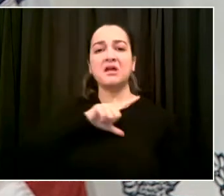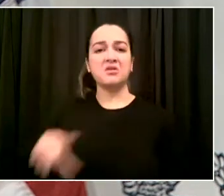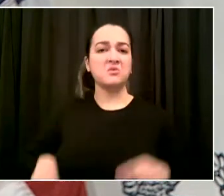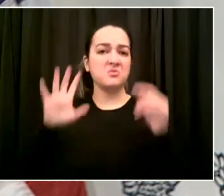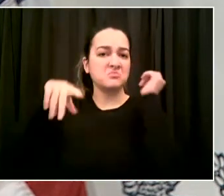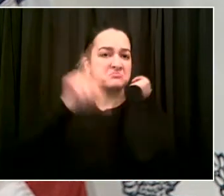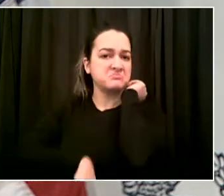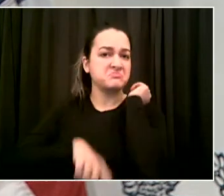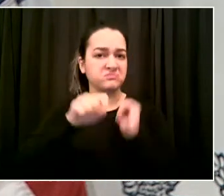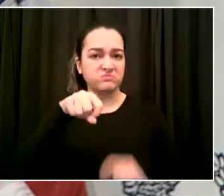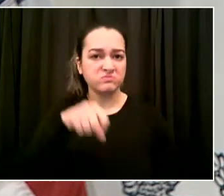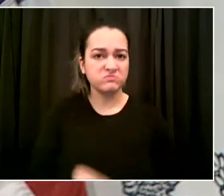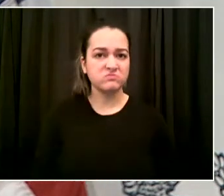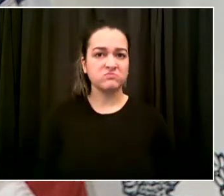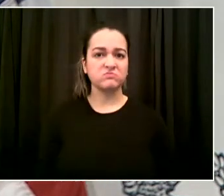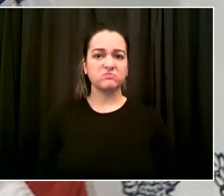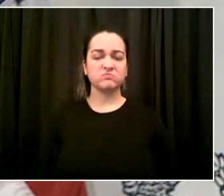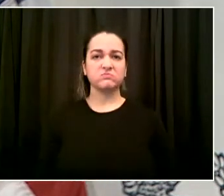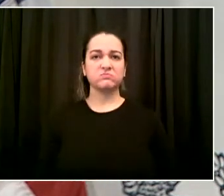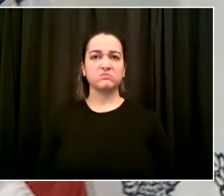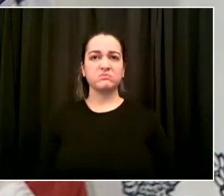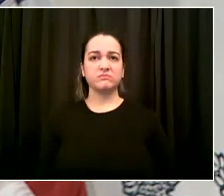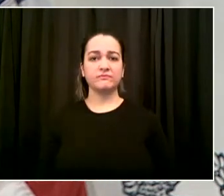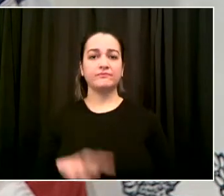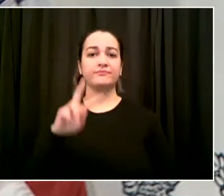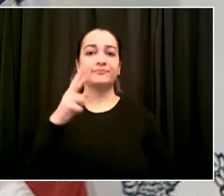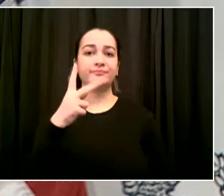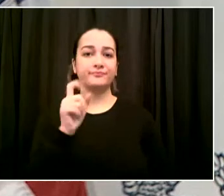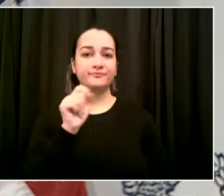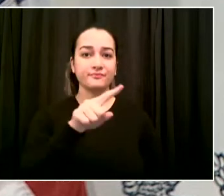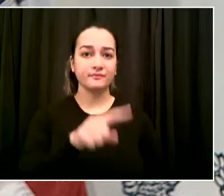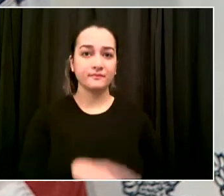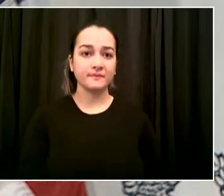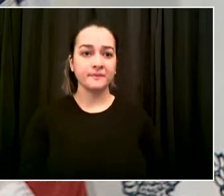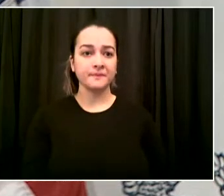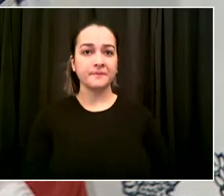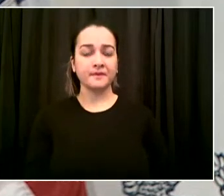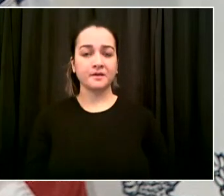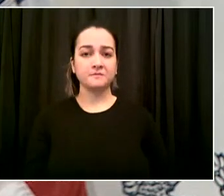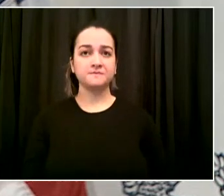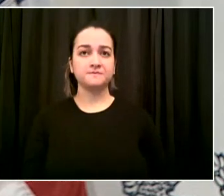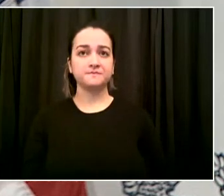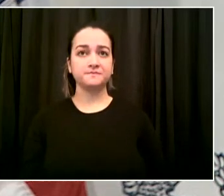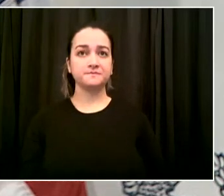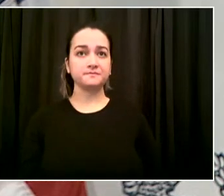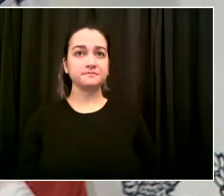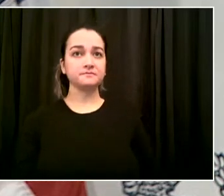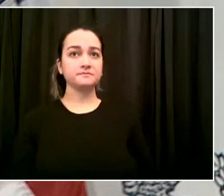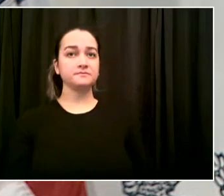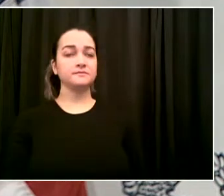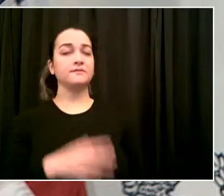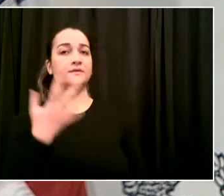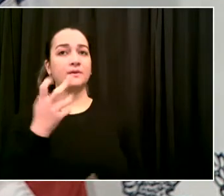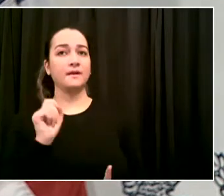RARE MOVE VOTED AGAINST THE CONTRACT FOR THIS YEAR'S'S OGPRRRAM. . YOUR